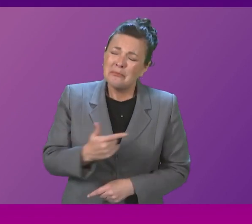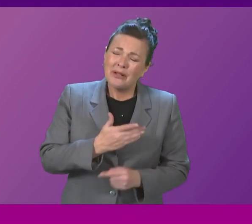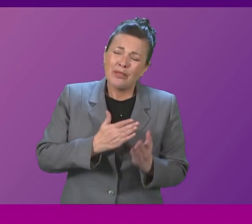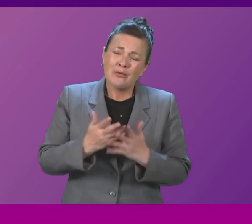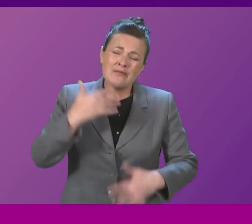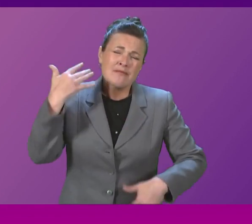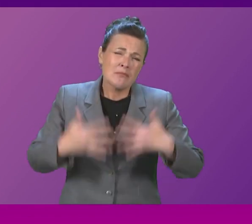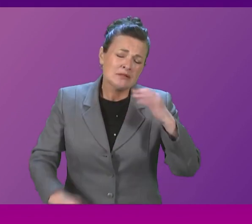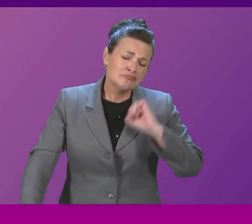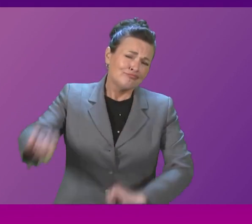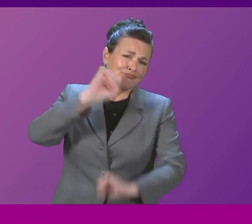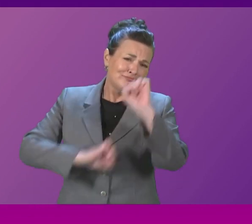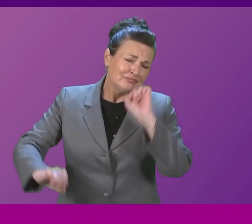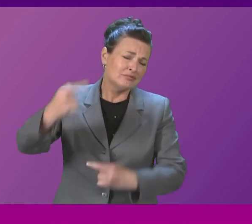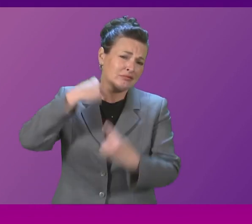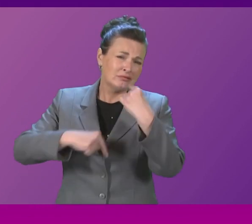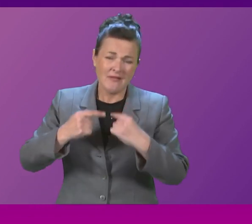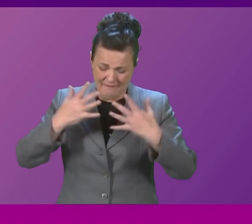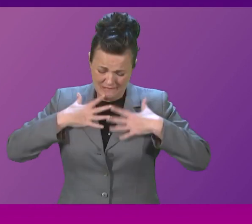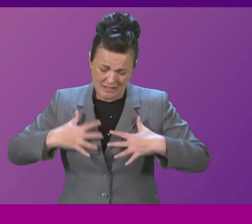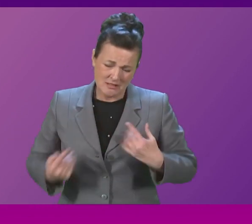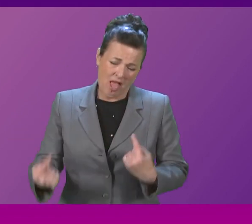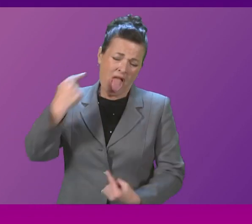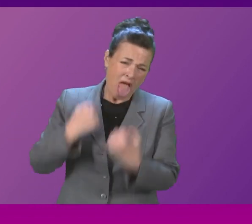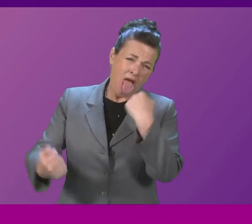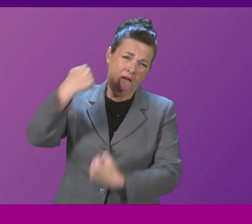acts of violence and awful physical abuse for years.